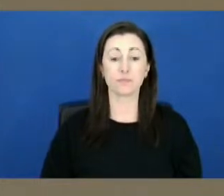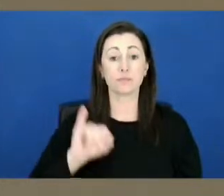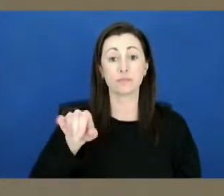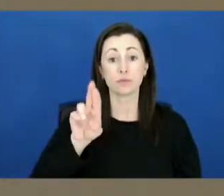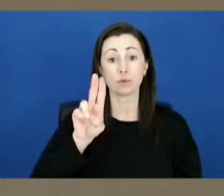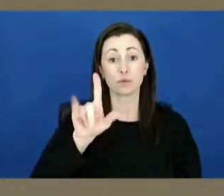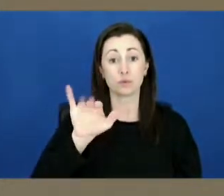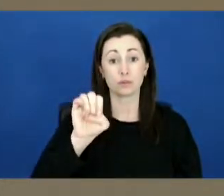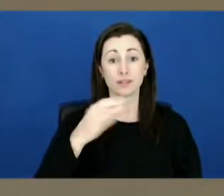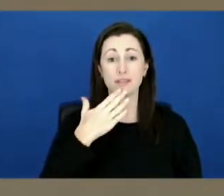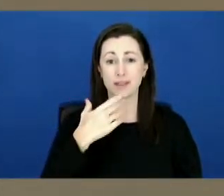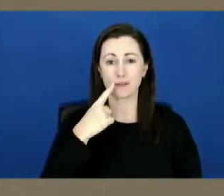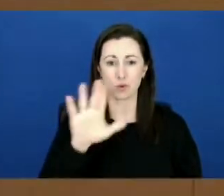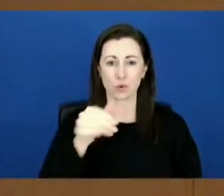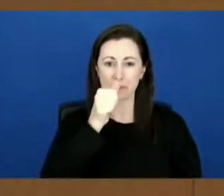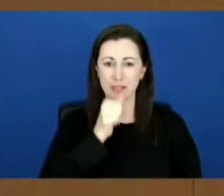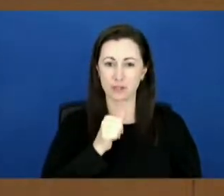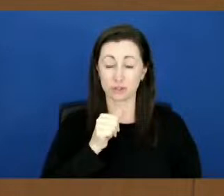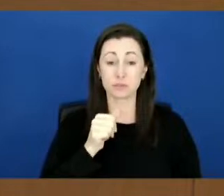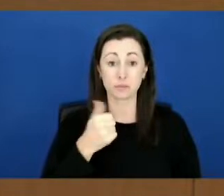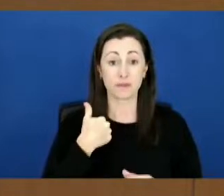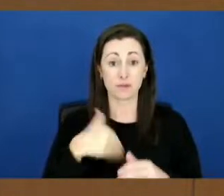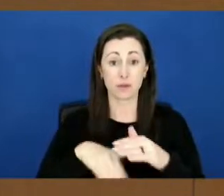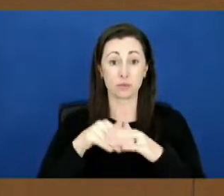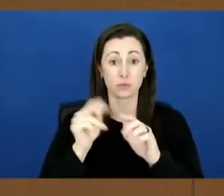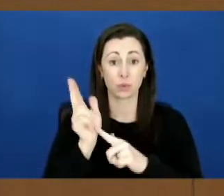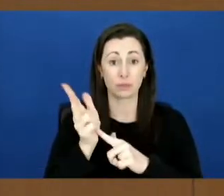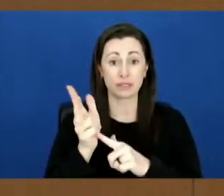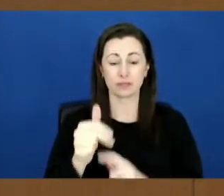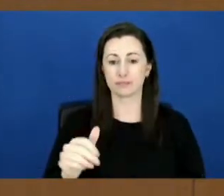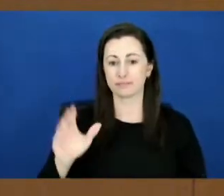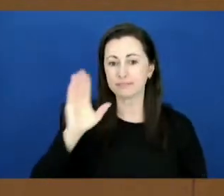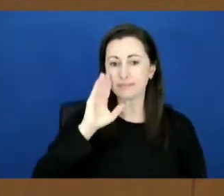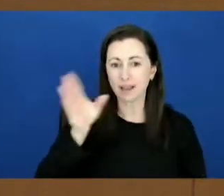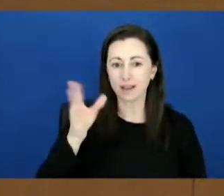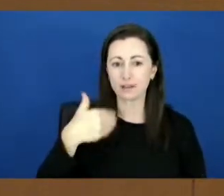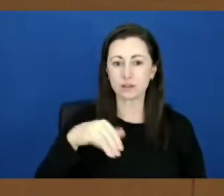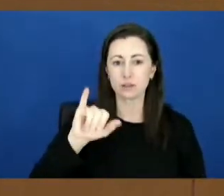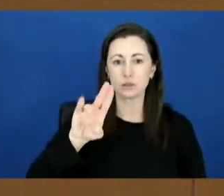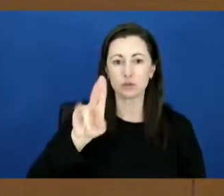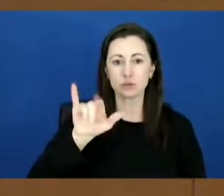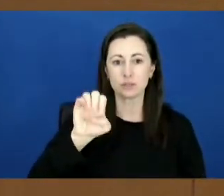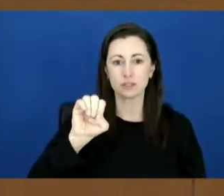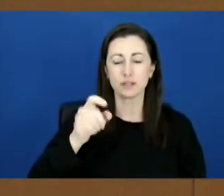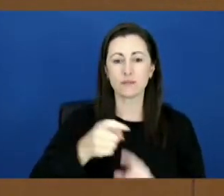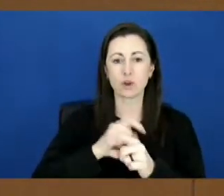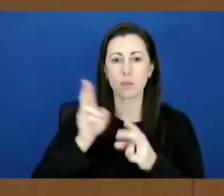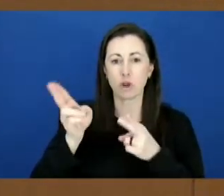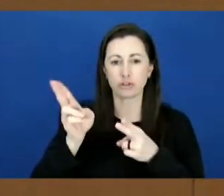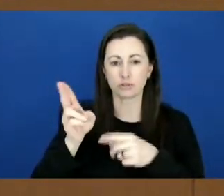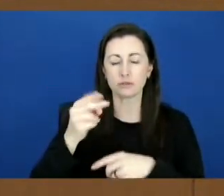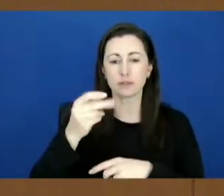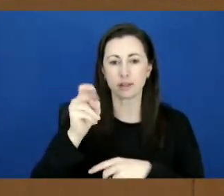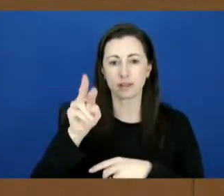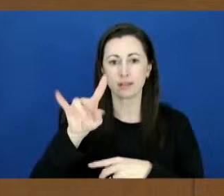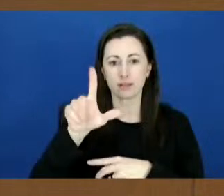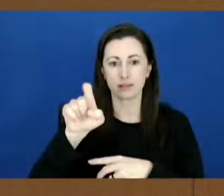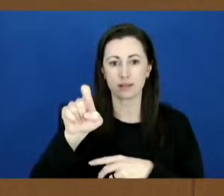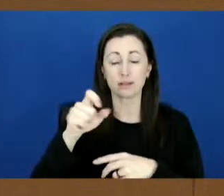* THANK YOU FOR YOUR PATIENCE